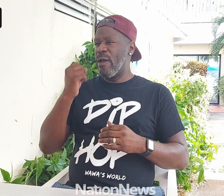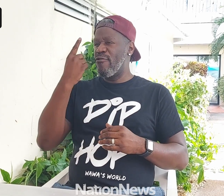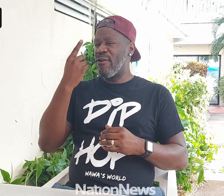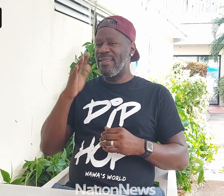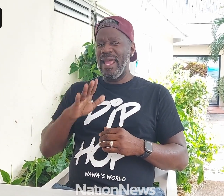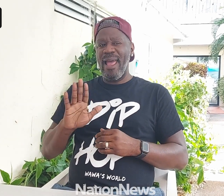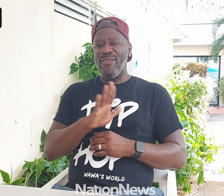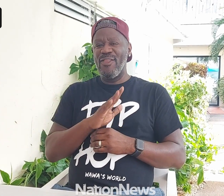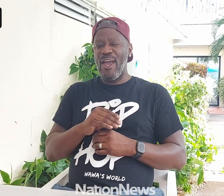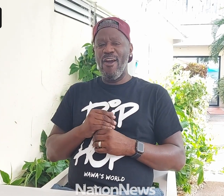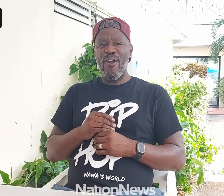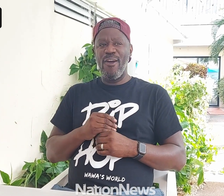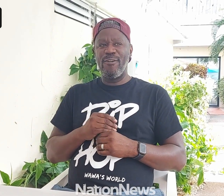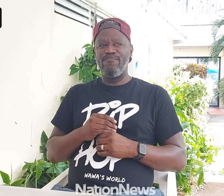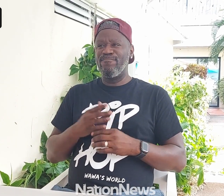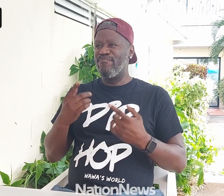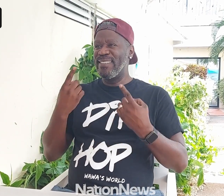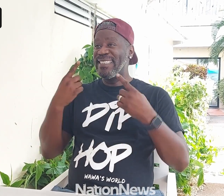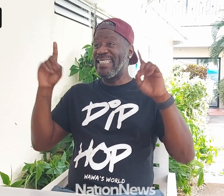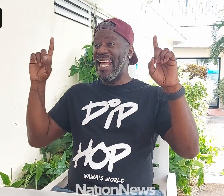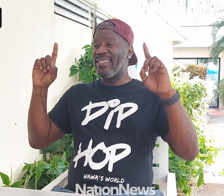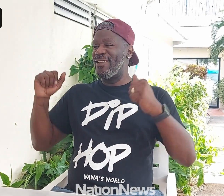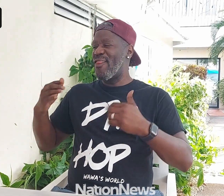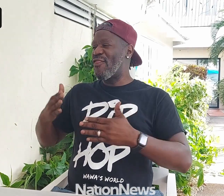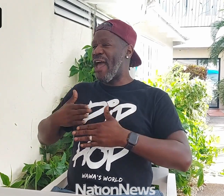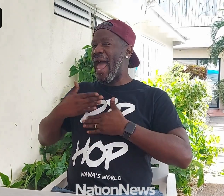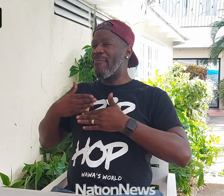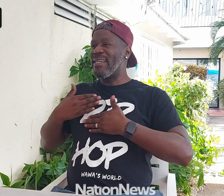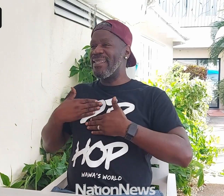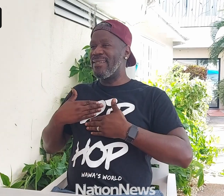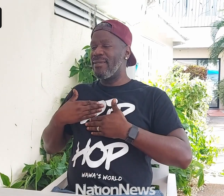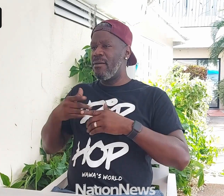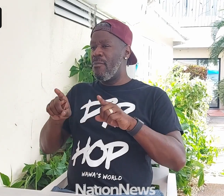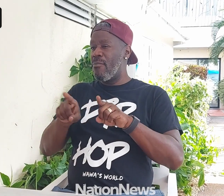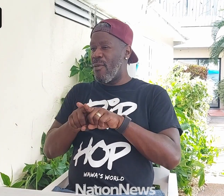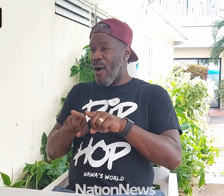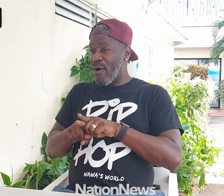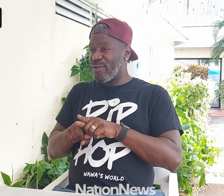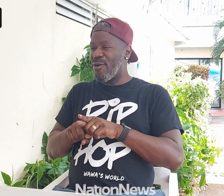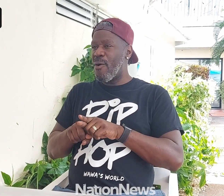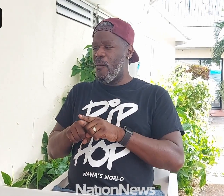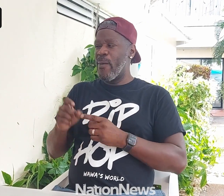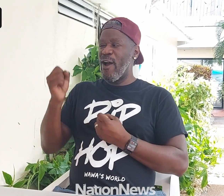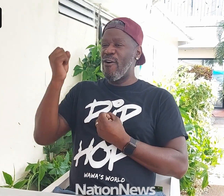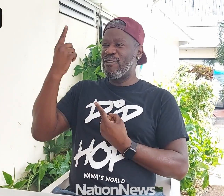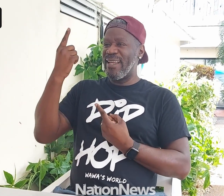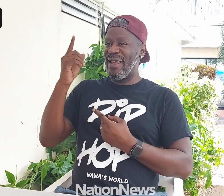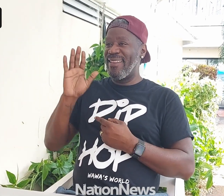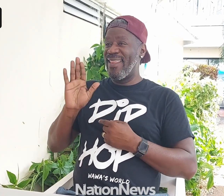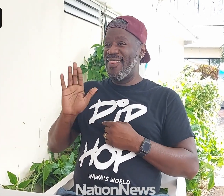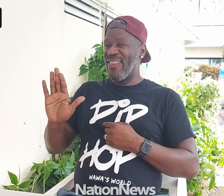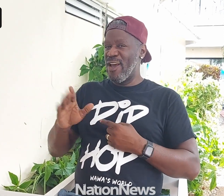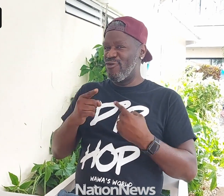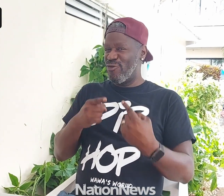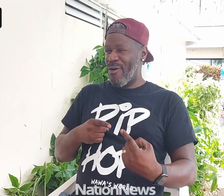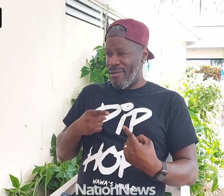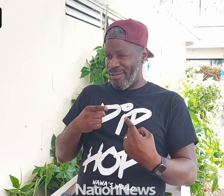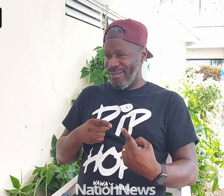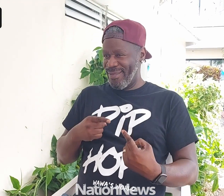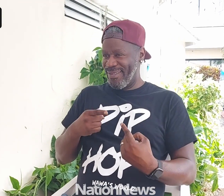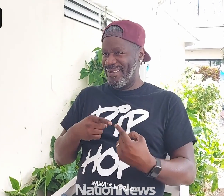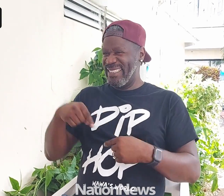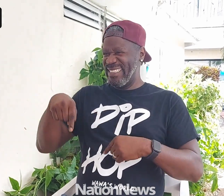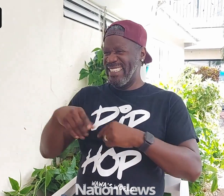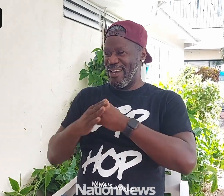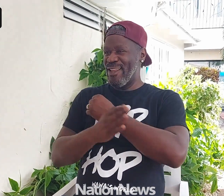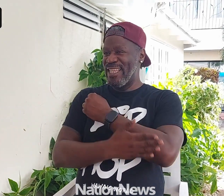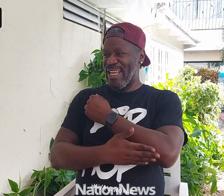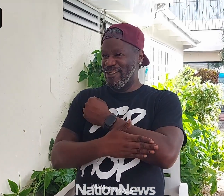culture I want to know about successes their happiness you know their struggles